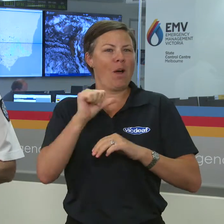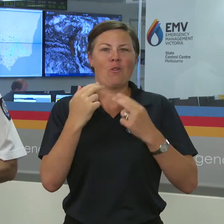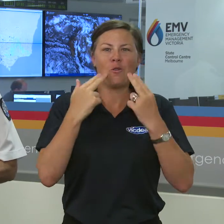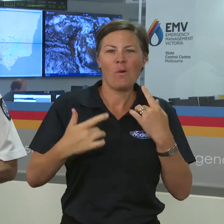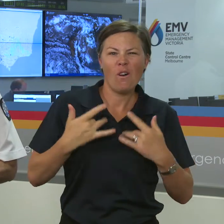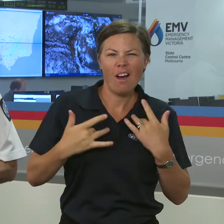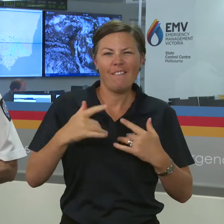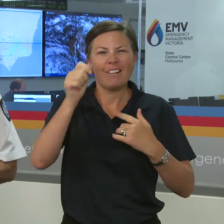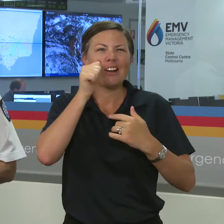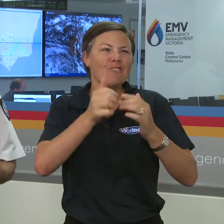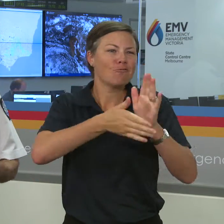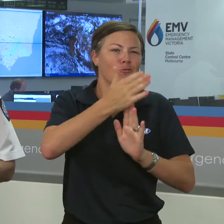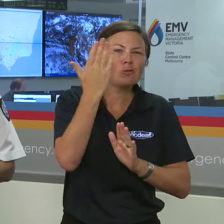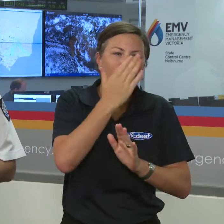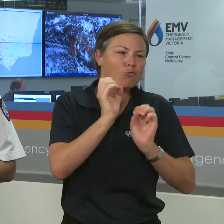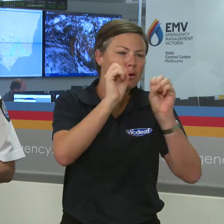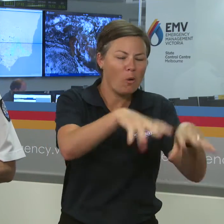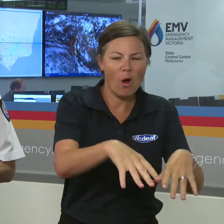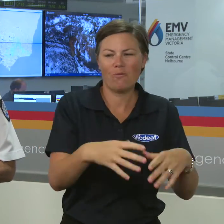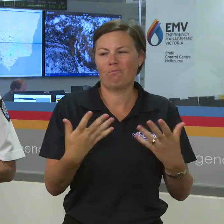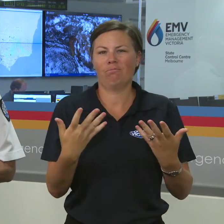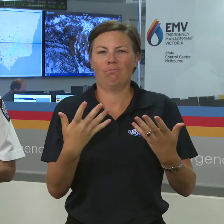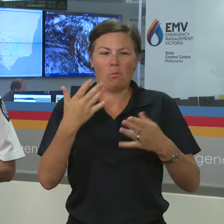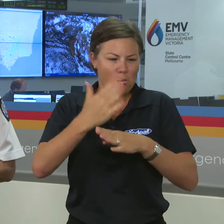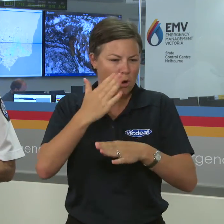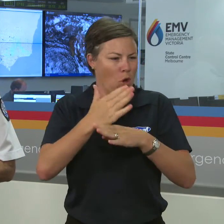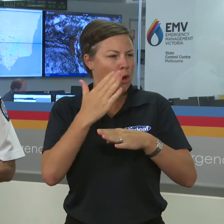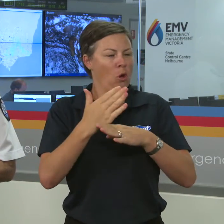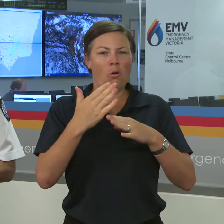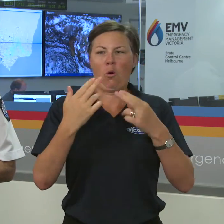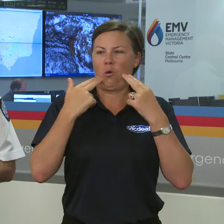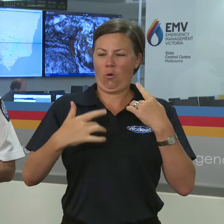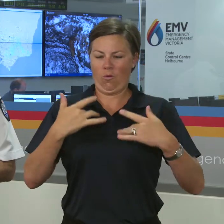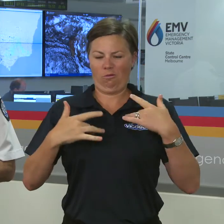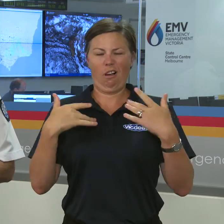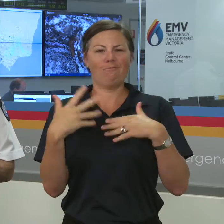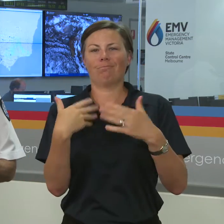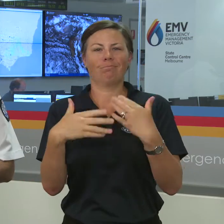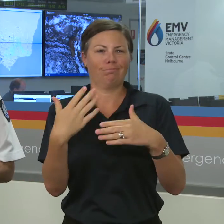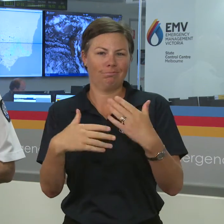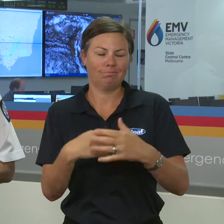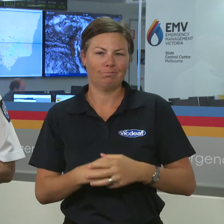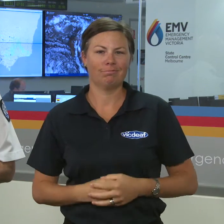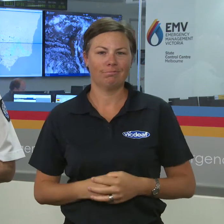to school, you know people back into that, in that true sense of what happens around family life, and what happens around life in general.